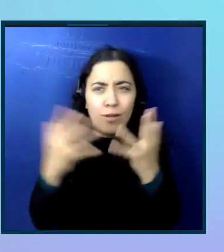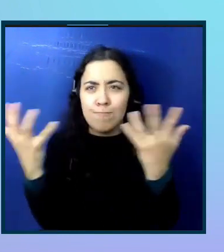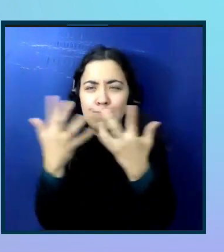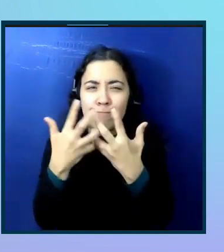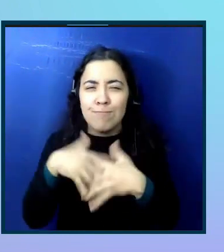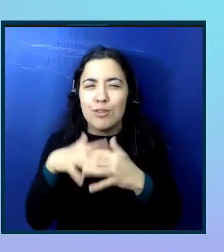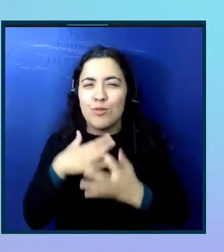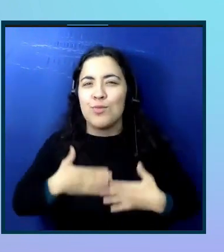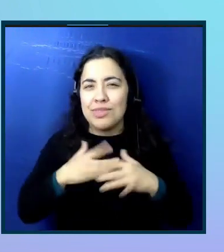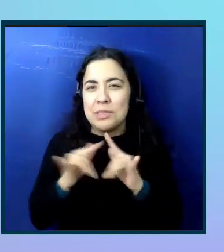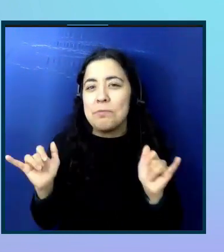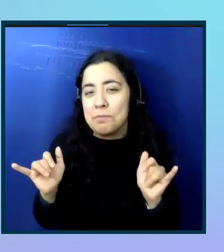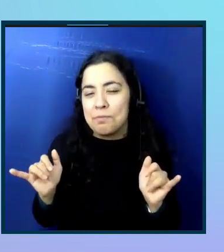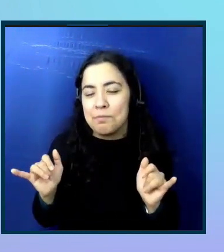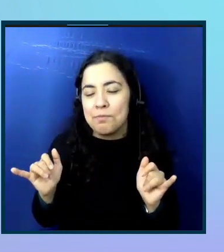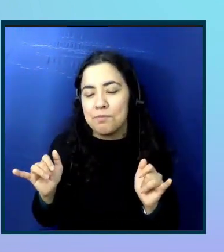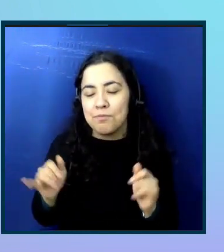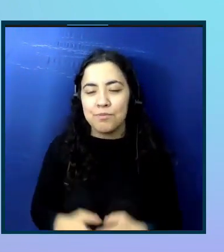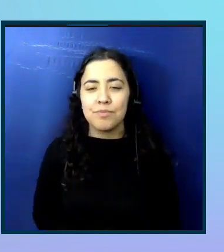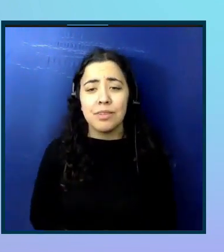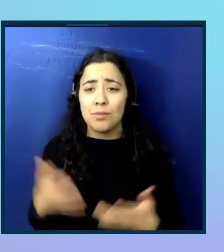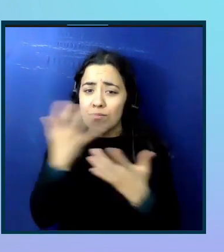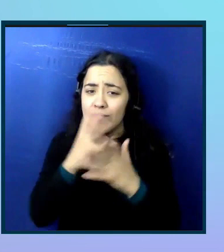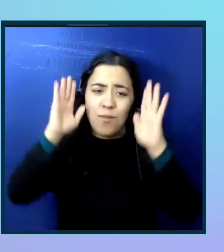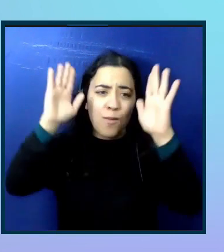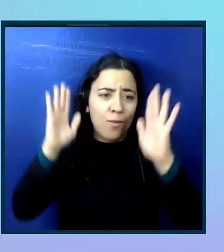So, great designs you showed us from the students.